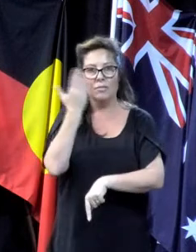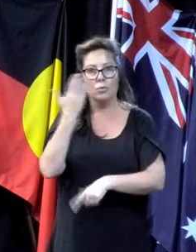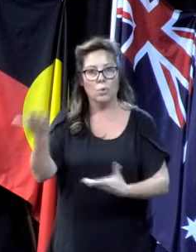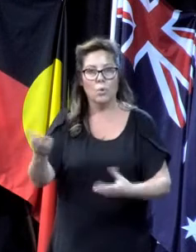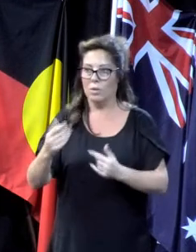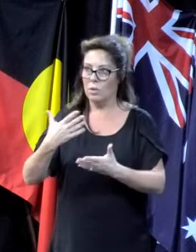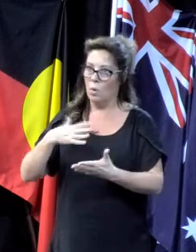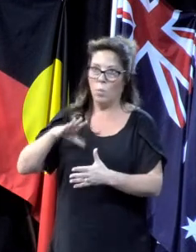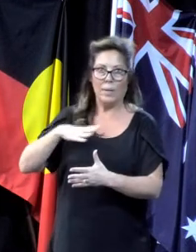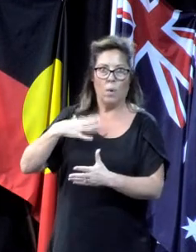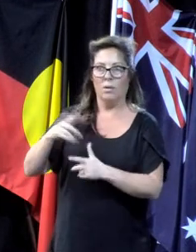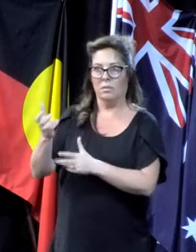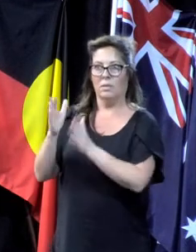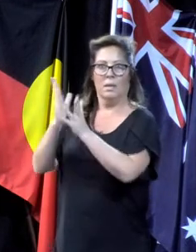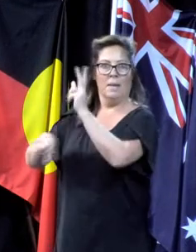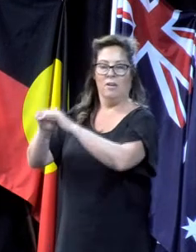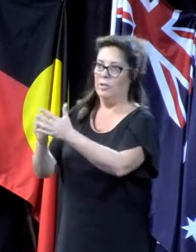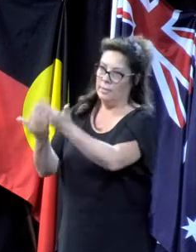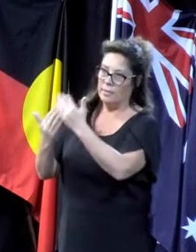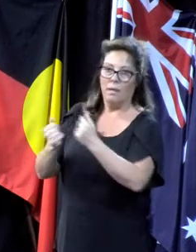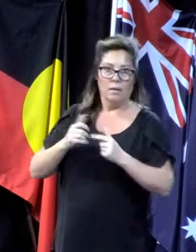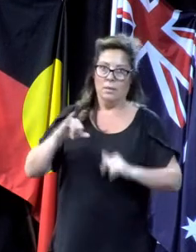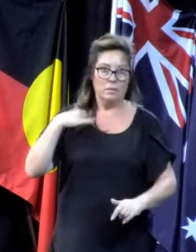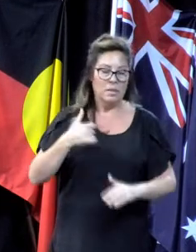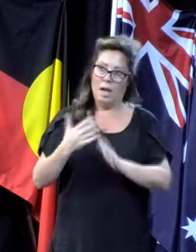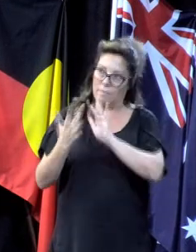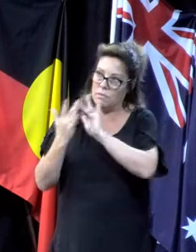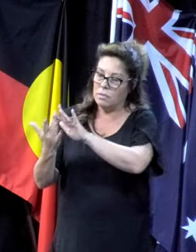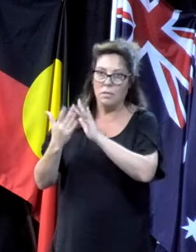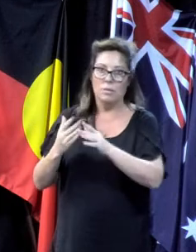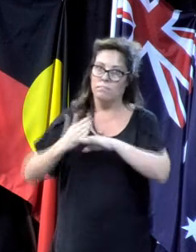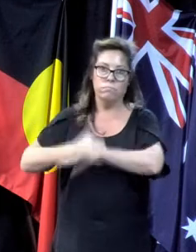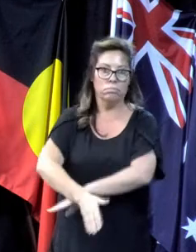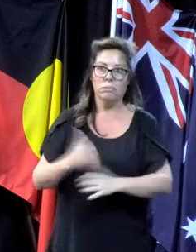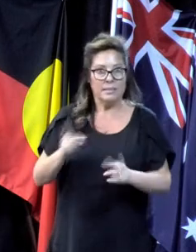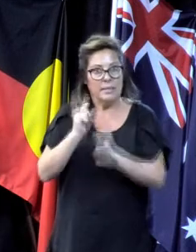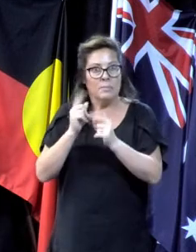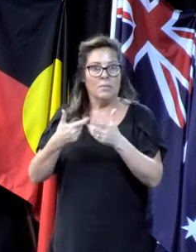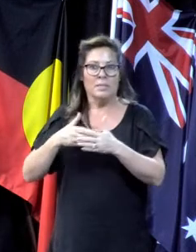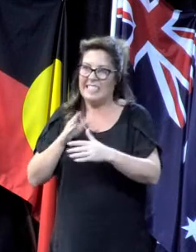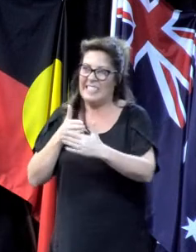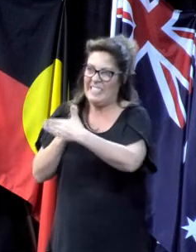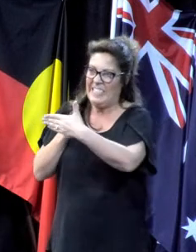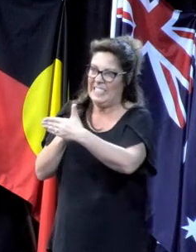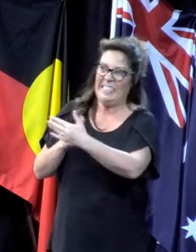Staff work extremely hard to make contacts with parent. It is difficult at times. Staff can...